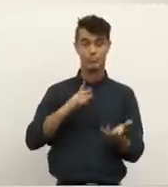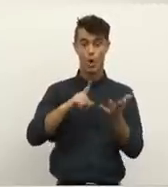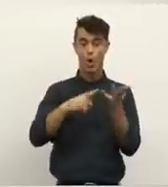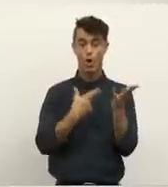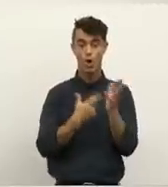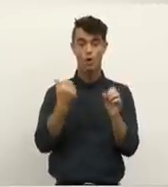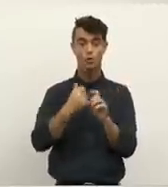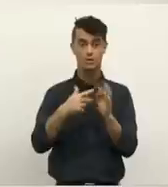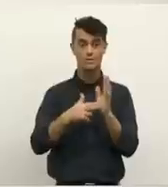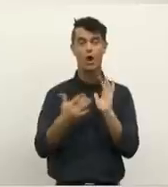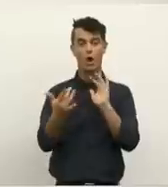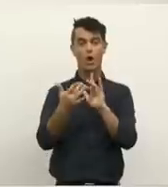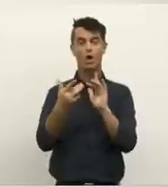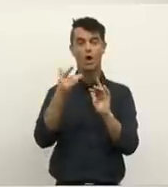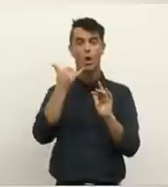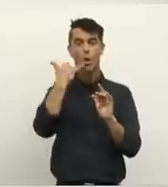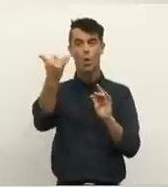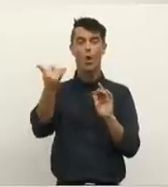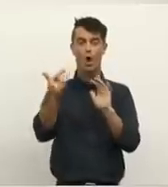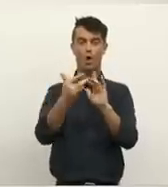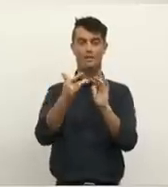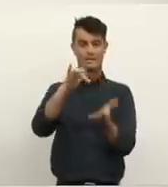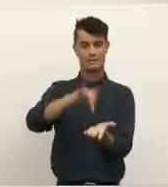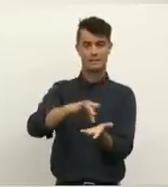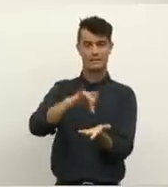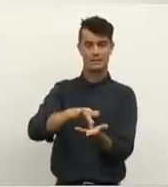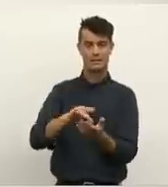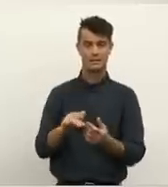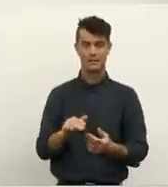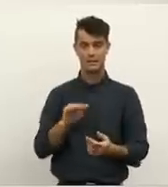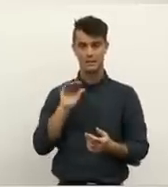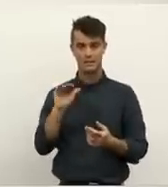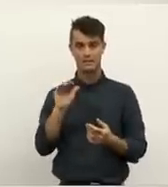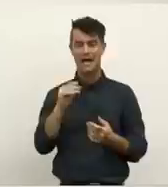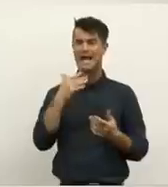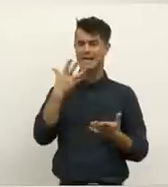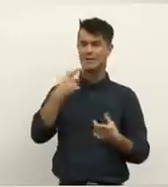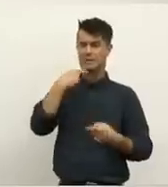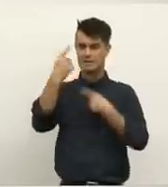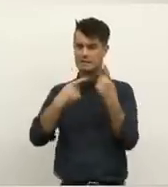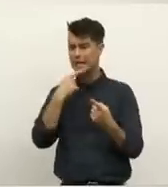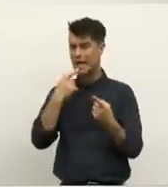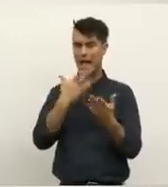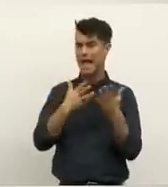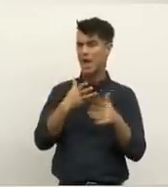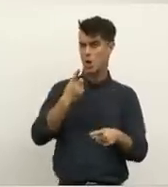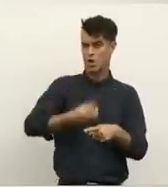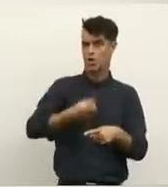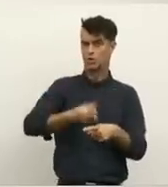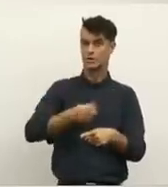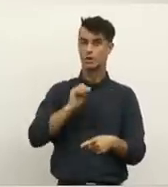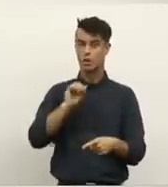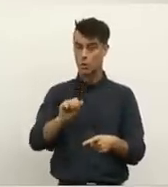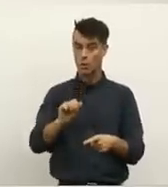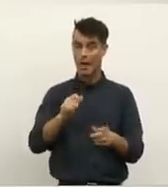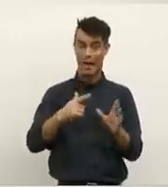to pick up the phone to the contact centre and raise and give as much detail as you can on the urgency of your matter.